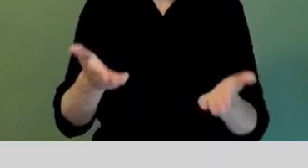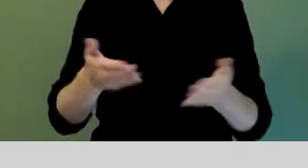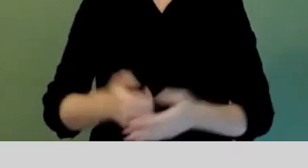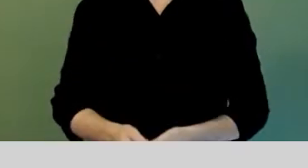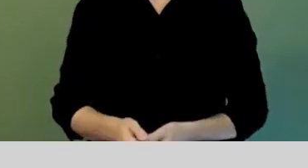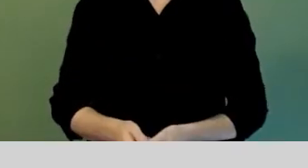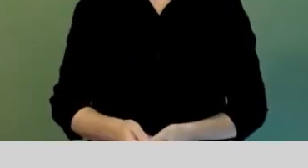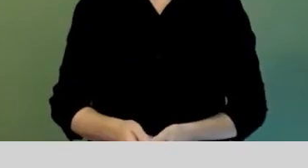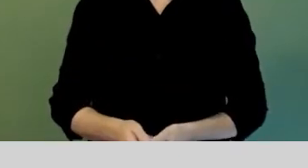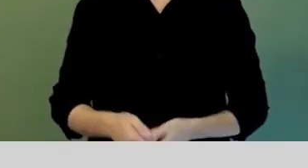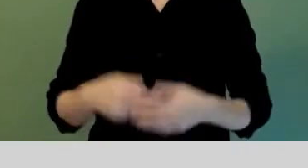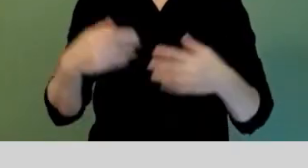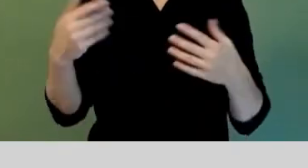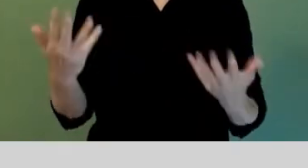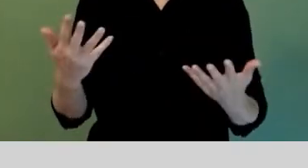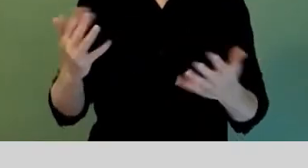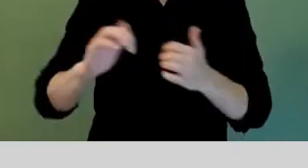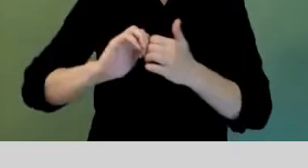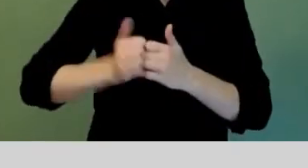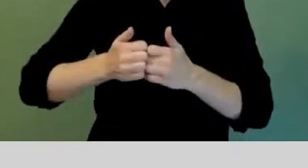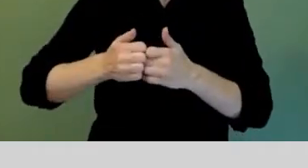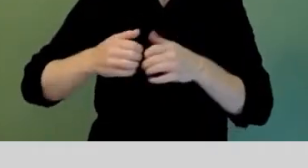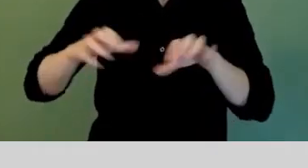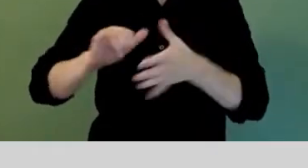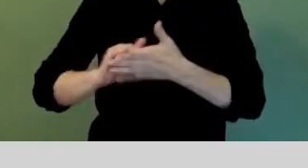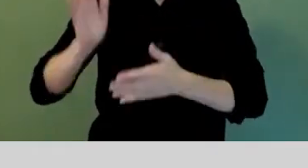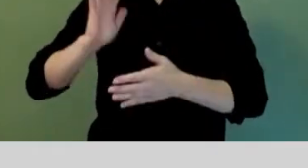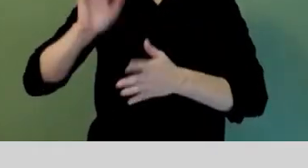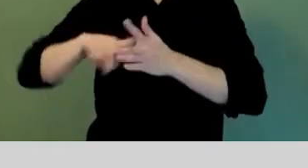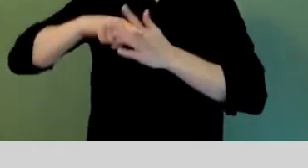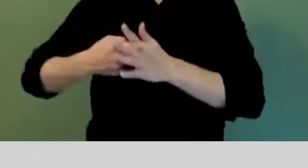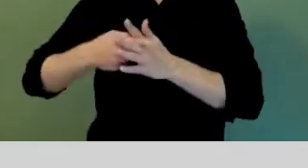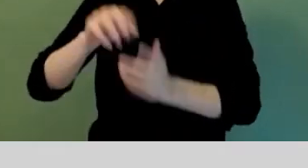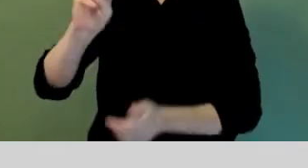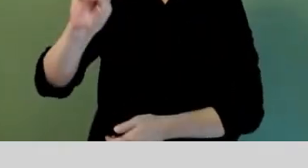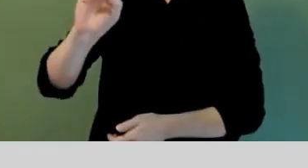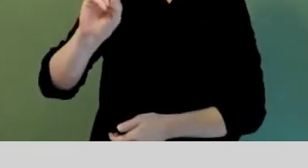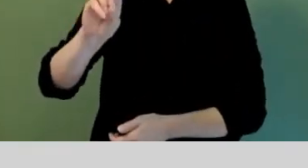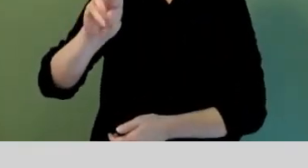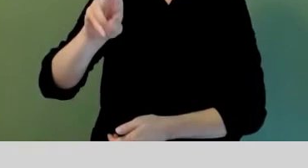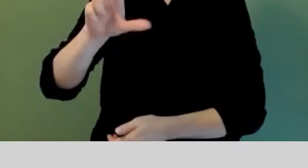was with modules, you know, file structure in Python but it turns out that's not actually enough.